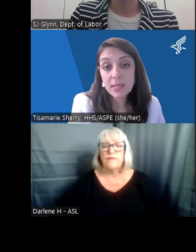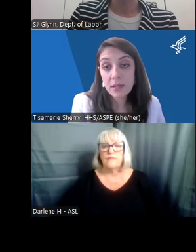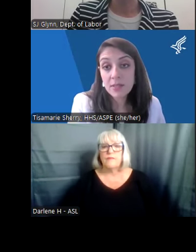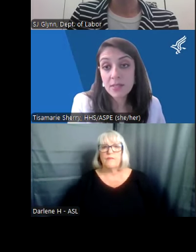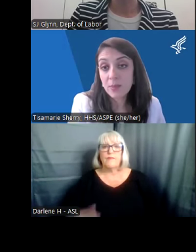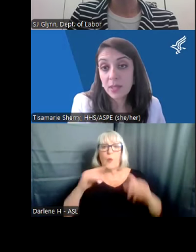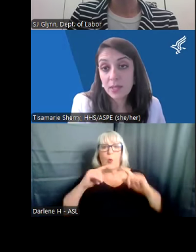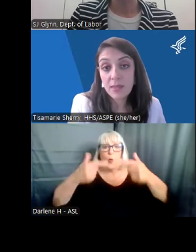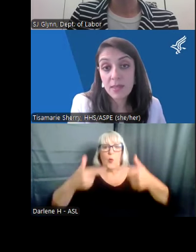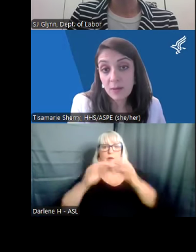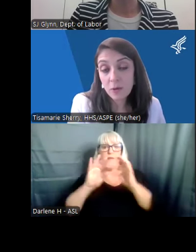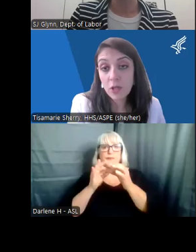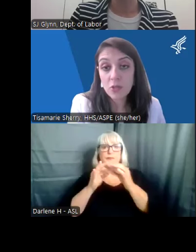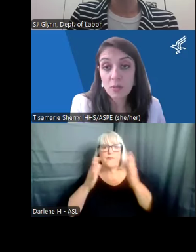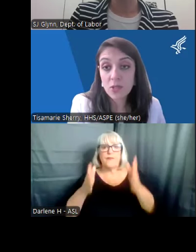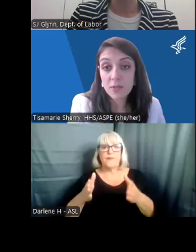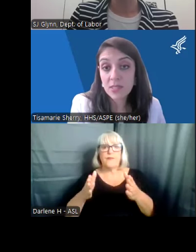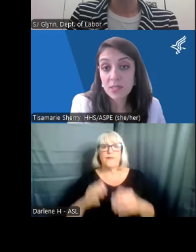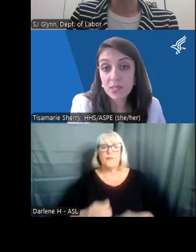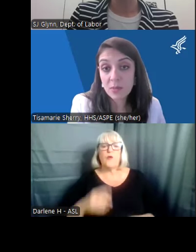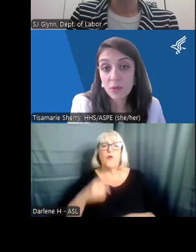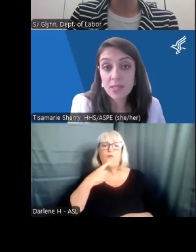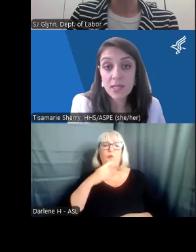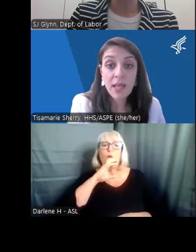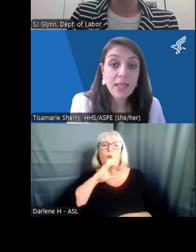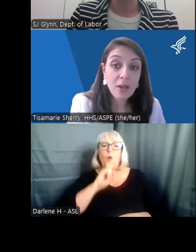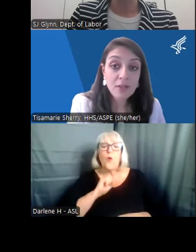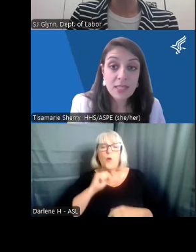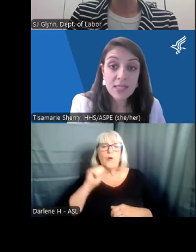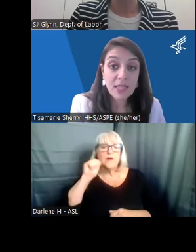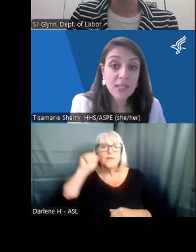data on disability, the need for long term services and supports, and how these needs